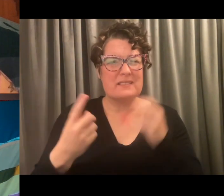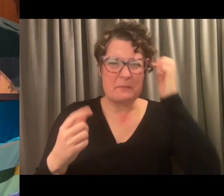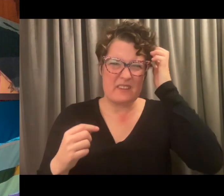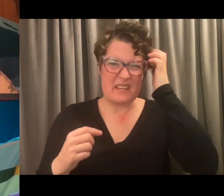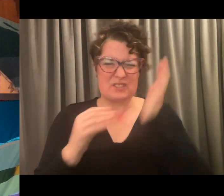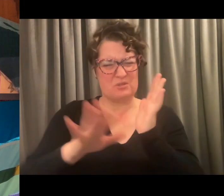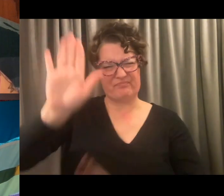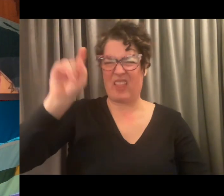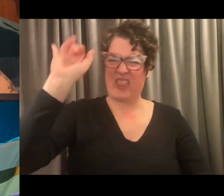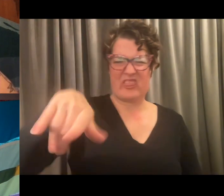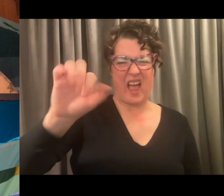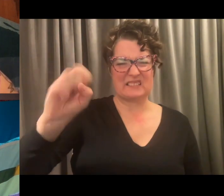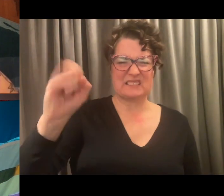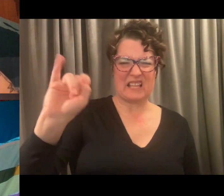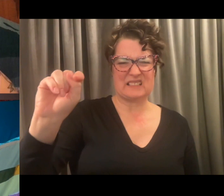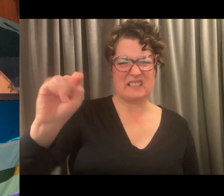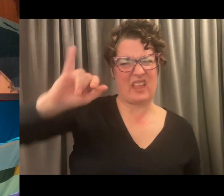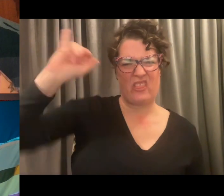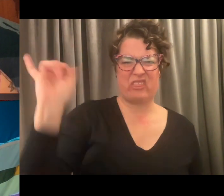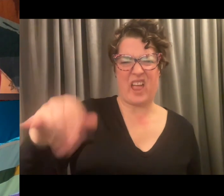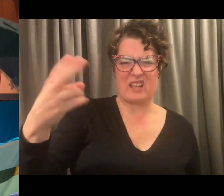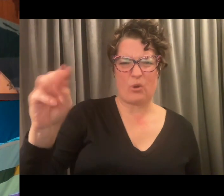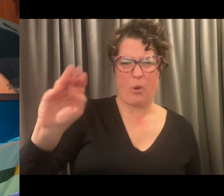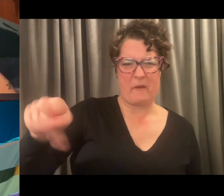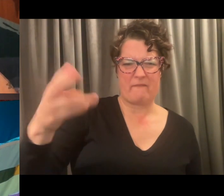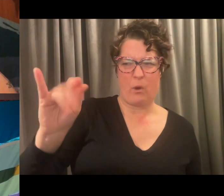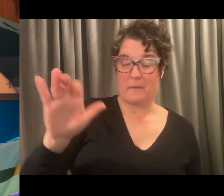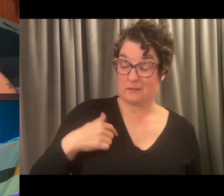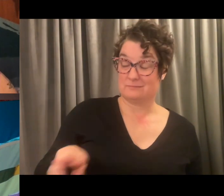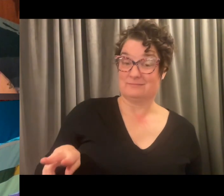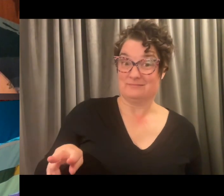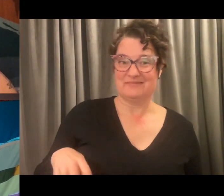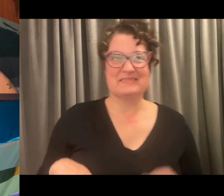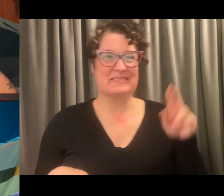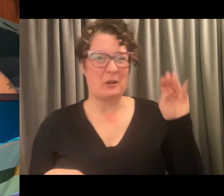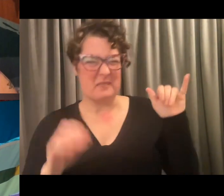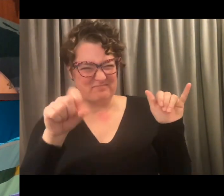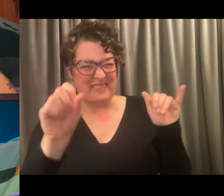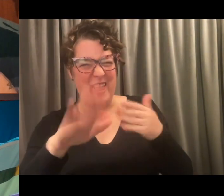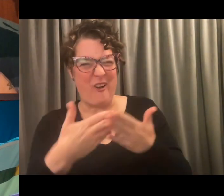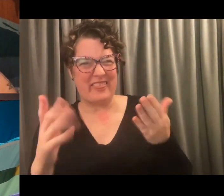Nomy: I know the whole thing about don't say gay, and it's like, kids wanna talk about this.